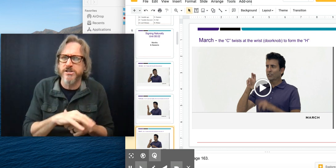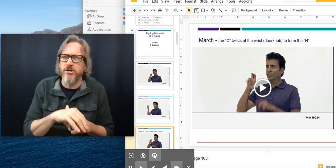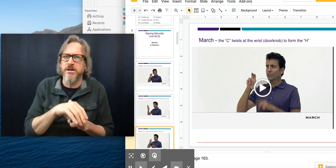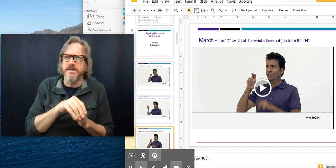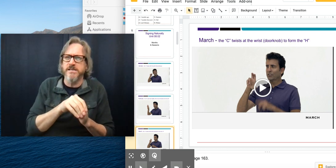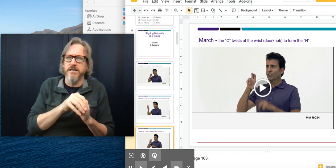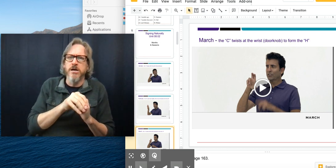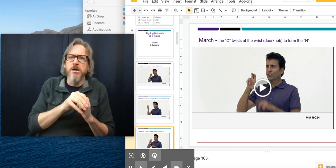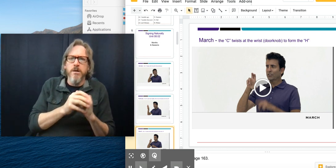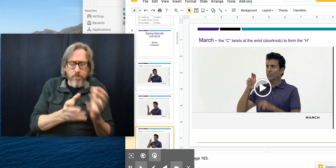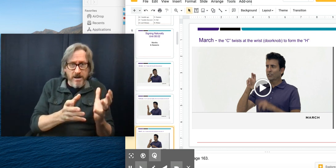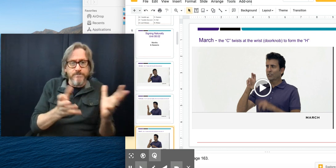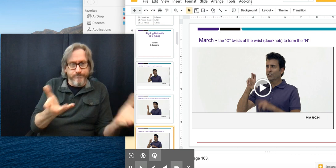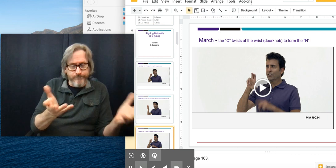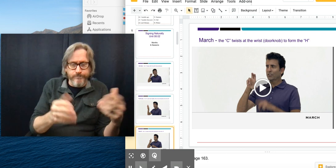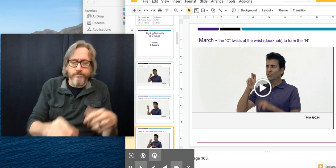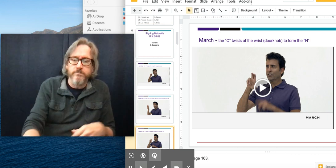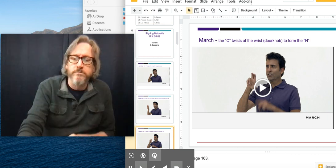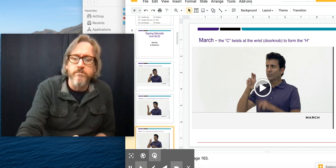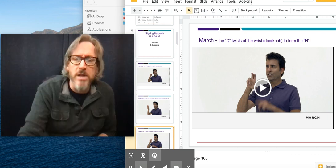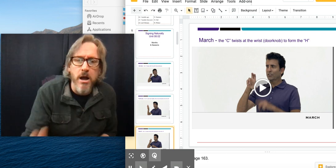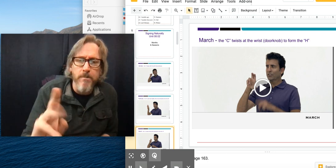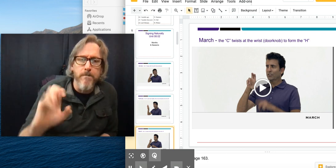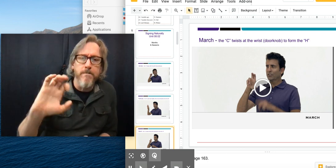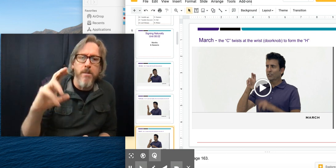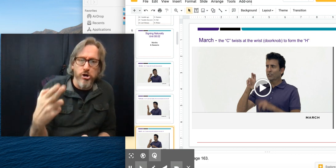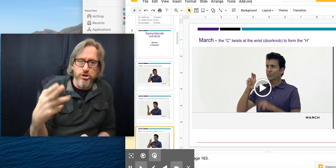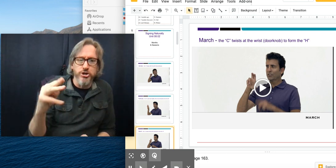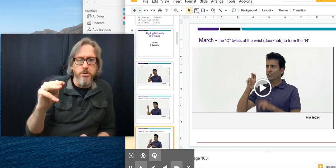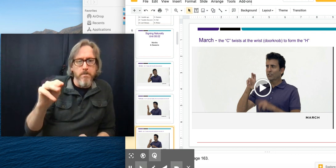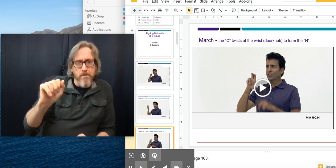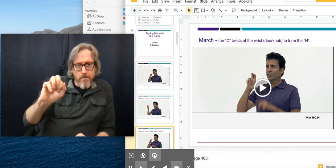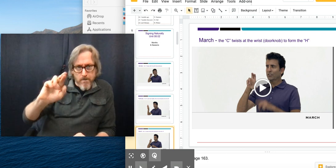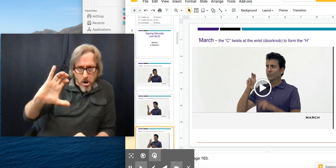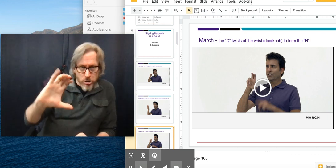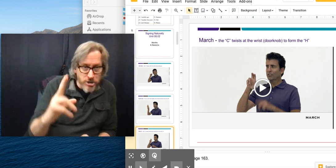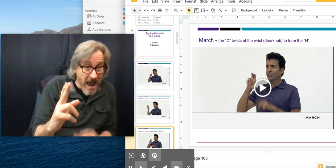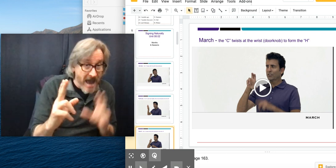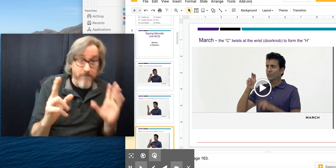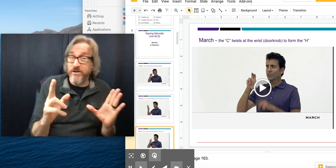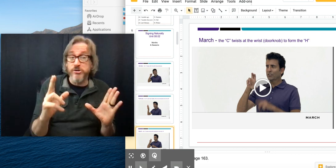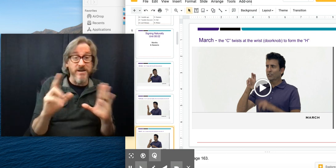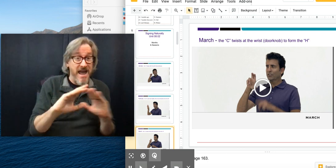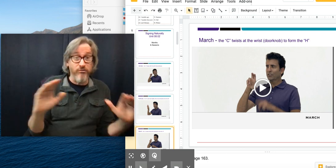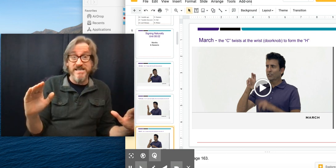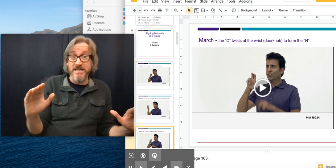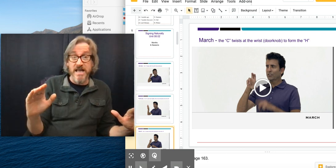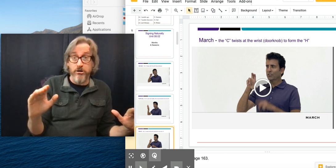that aren't as easy but March March and I'm fingerspelling every single letter